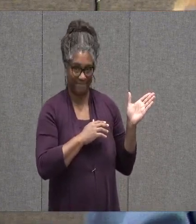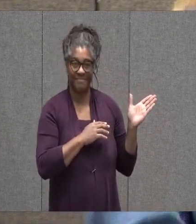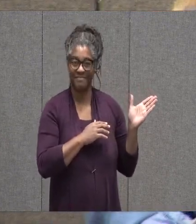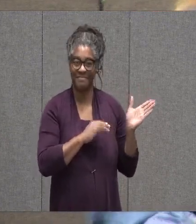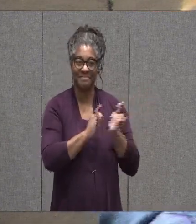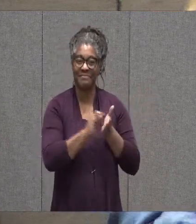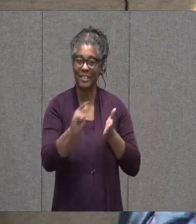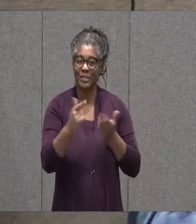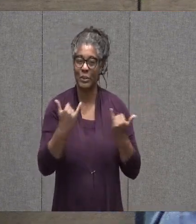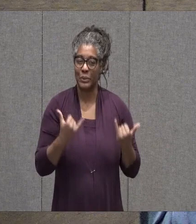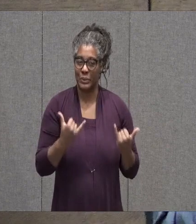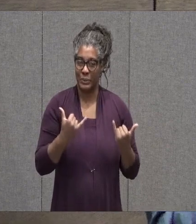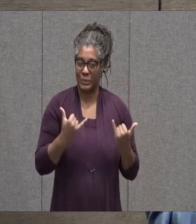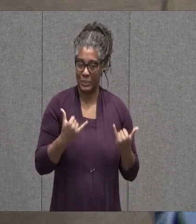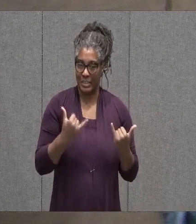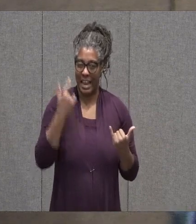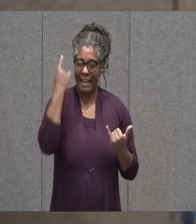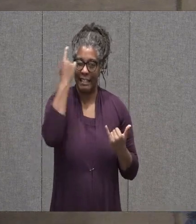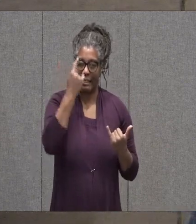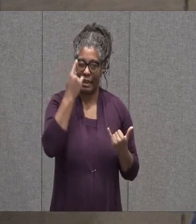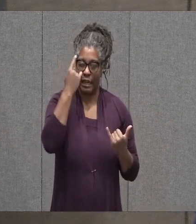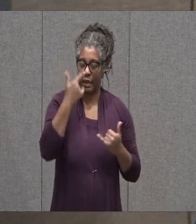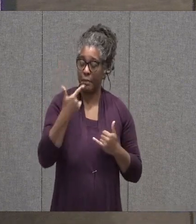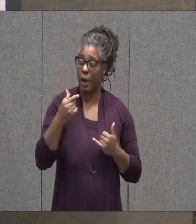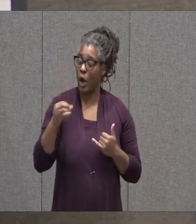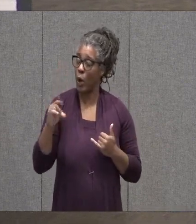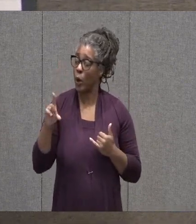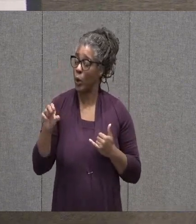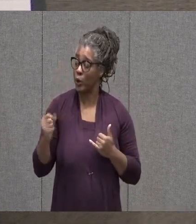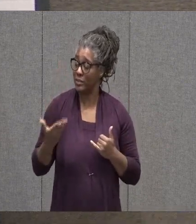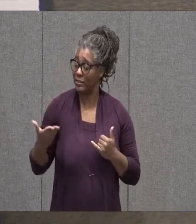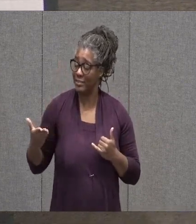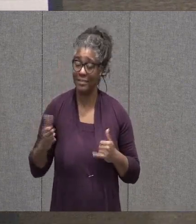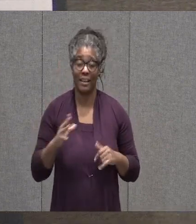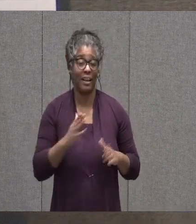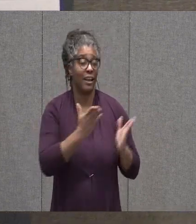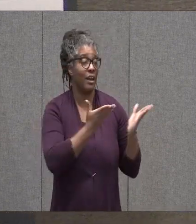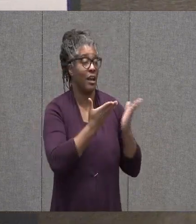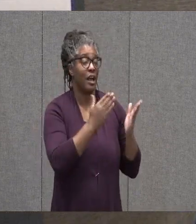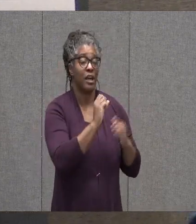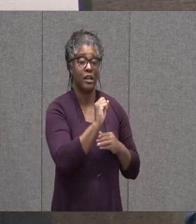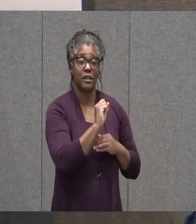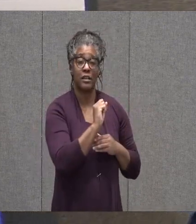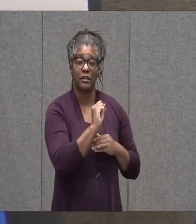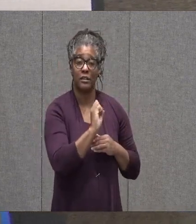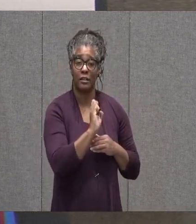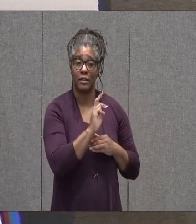And I want you to think until Monday about what kinds of goods and services